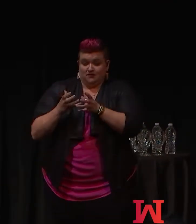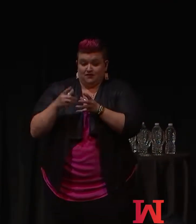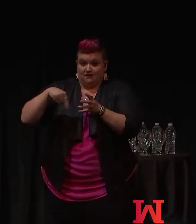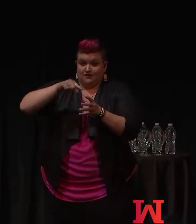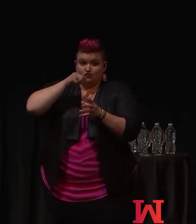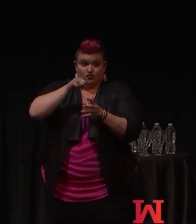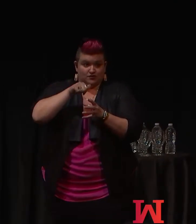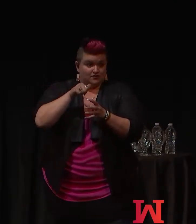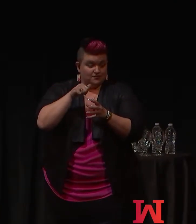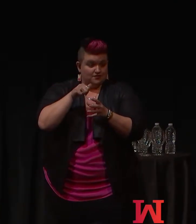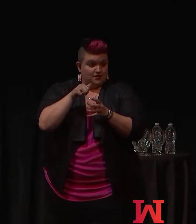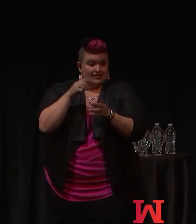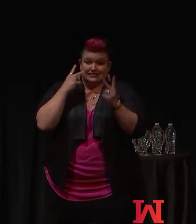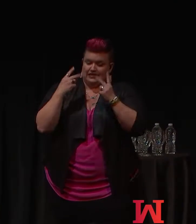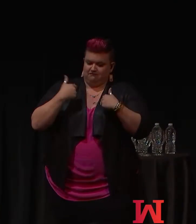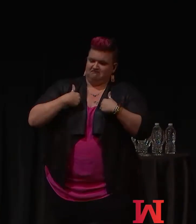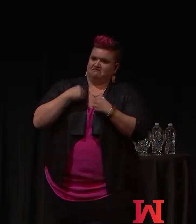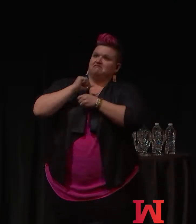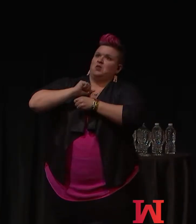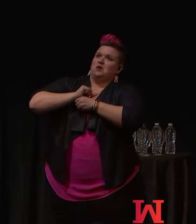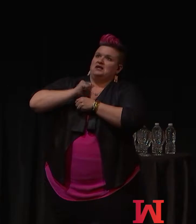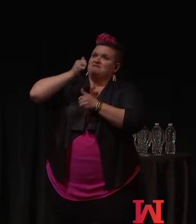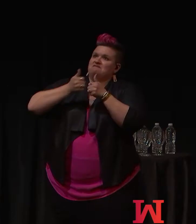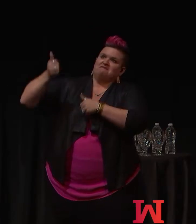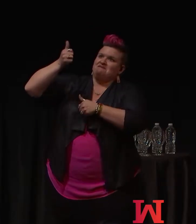aren't seeing themselves as employees anyway.